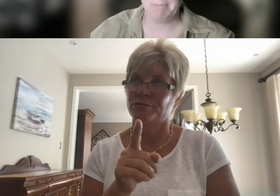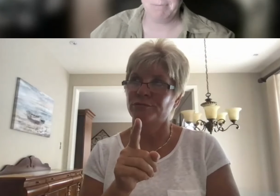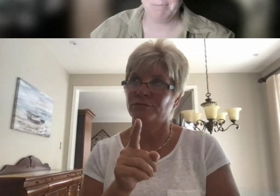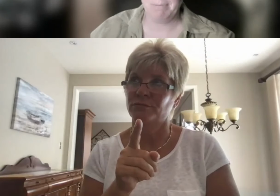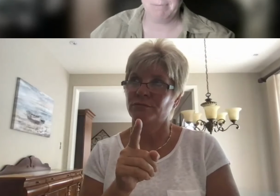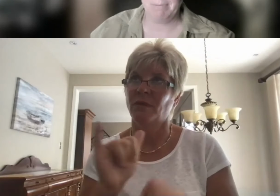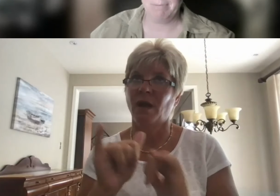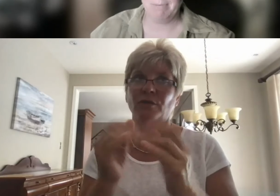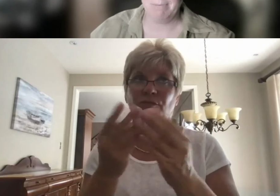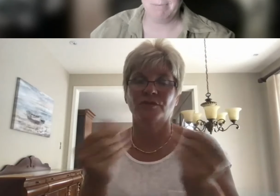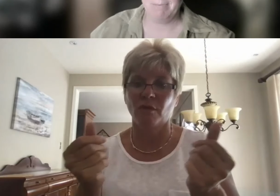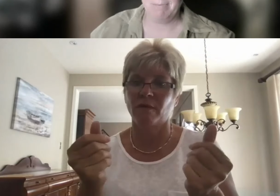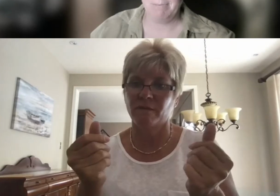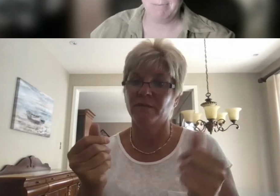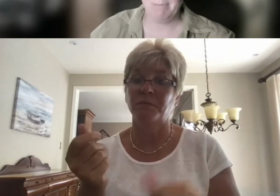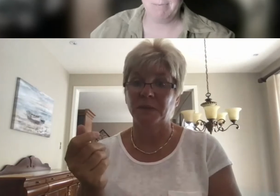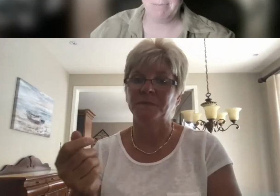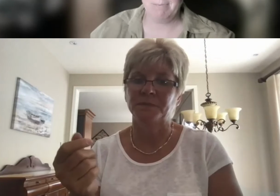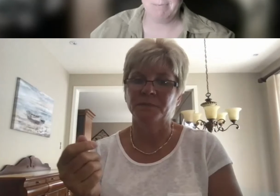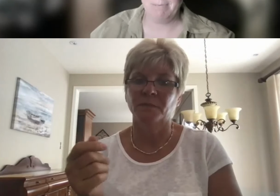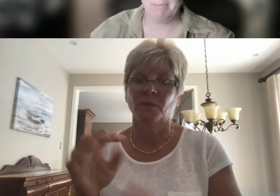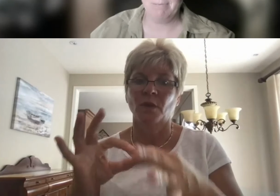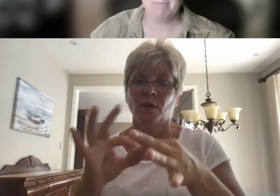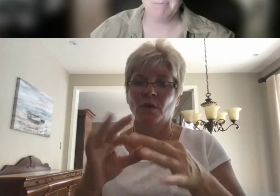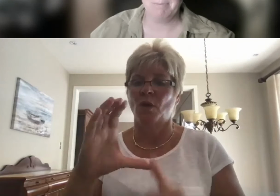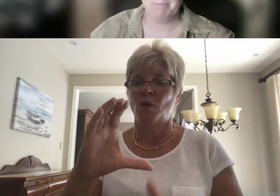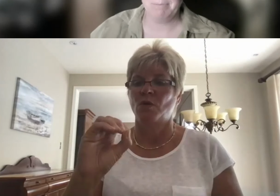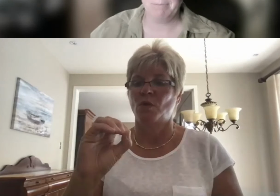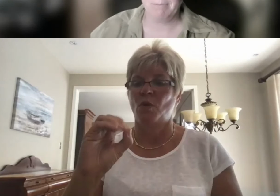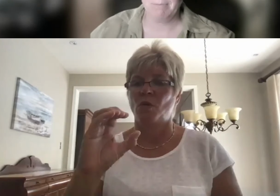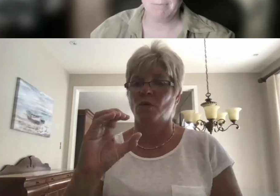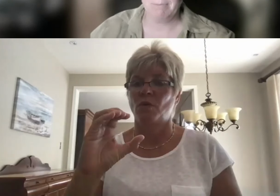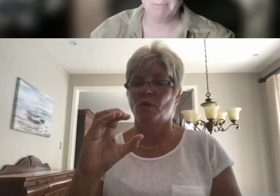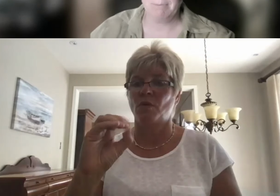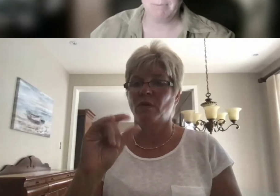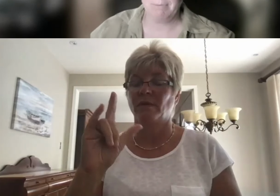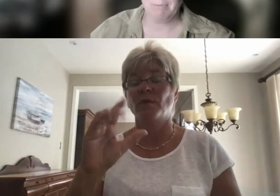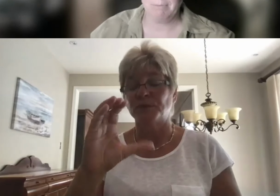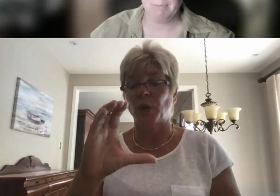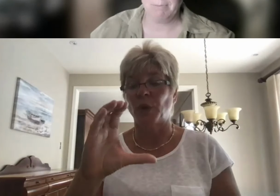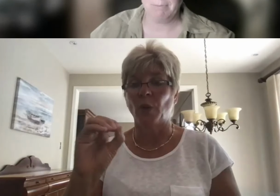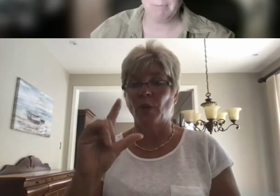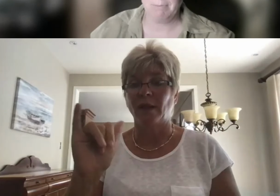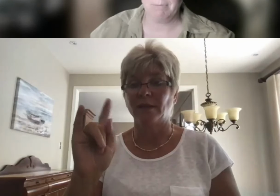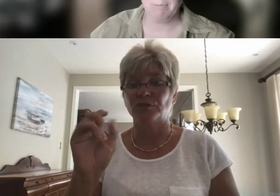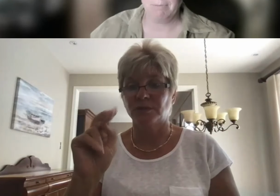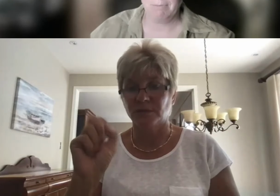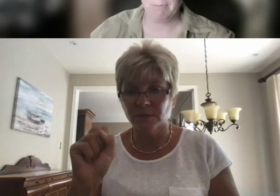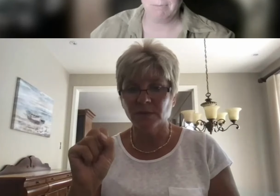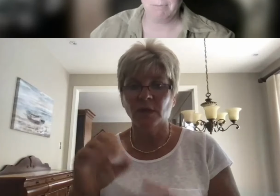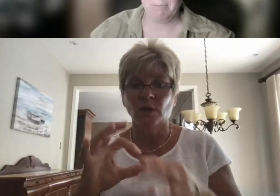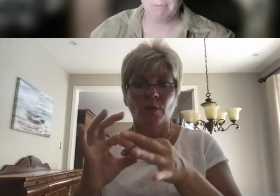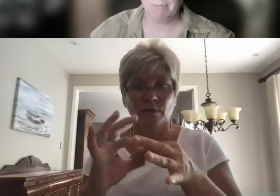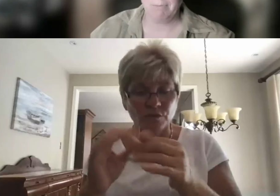I think coalitions may be a good thing that exists outside of the corporation so